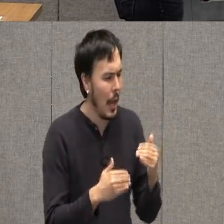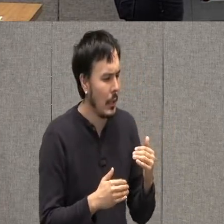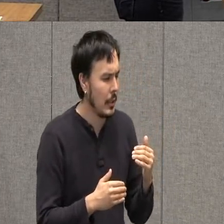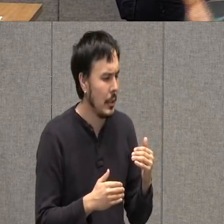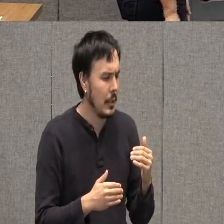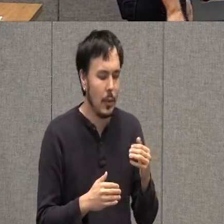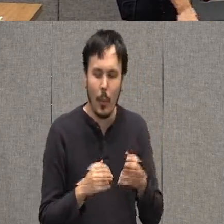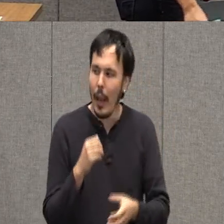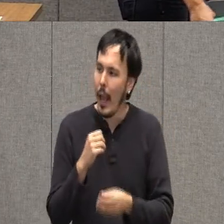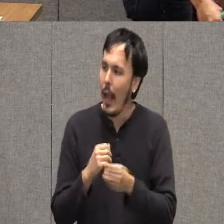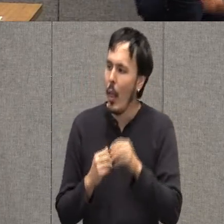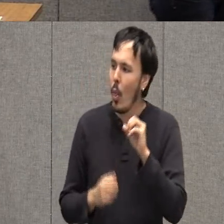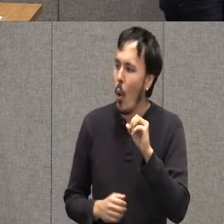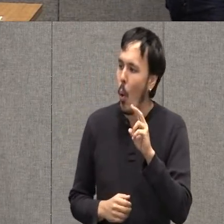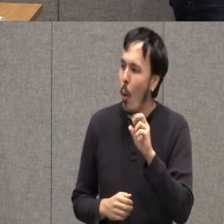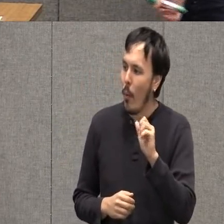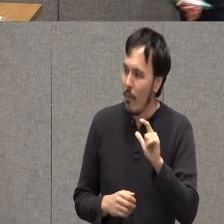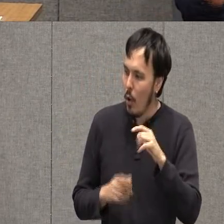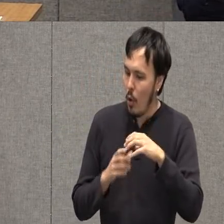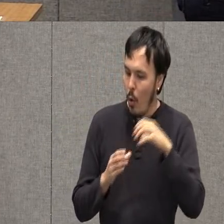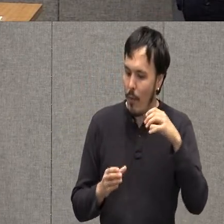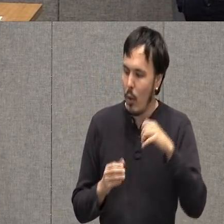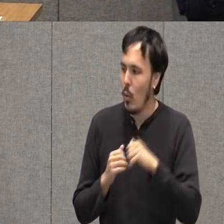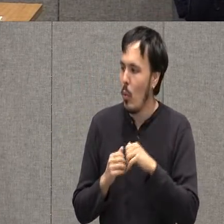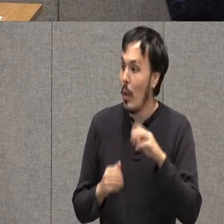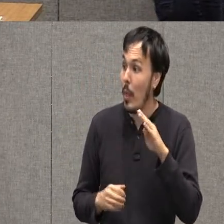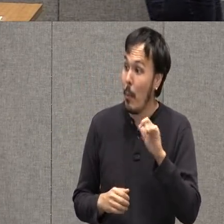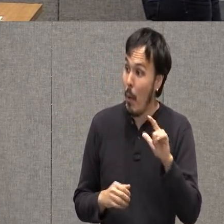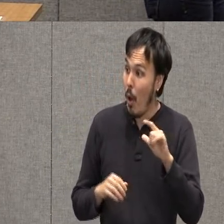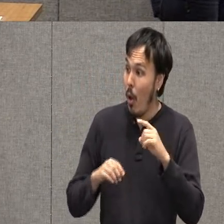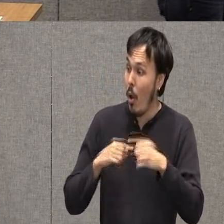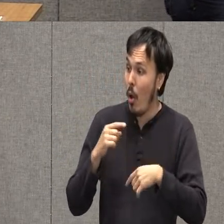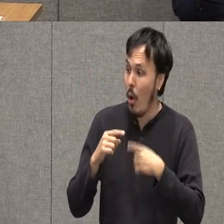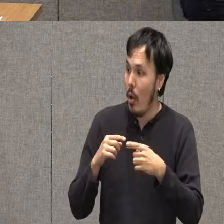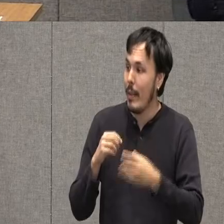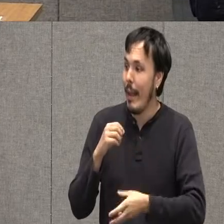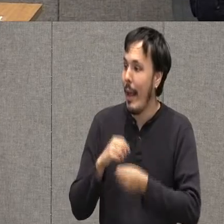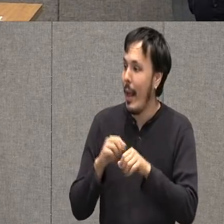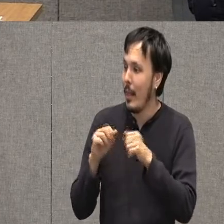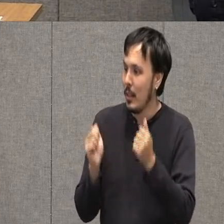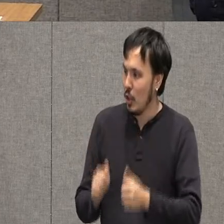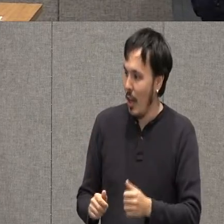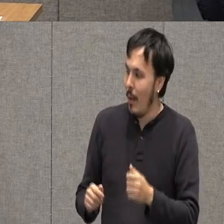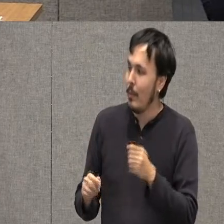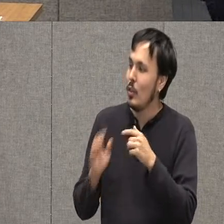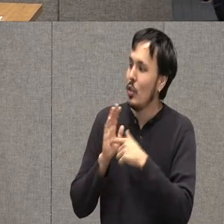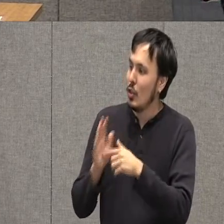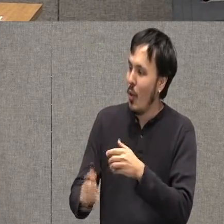Muscles. - Muscles. We're gonna build our muscles now. You got it! Exactly, exactly. It's time to work out. It's time to work it out.